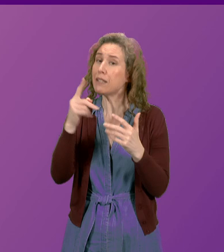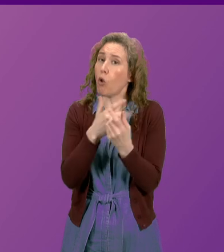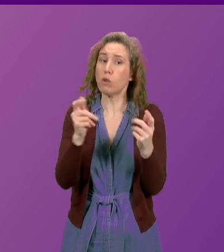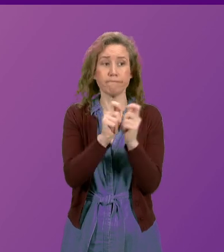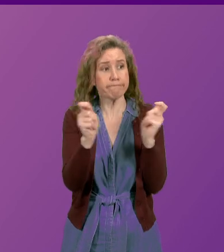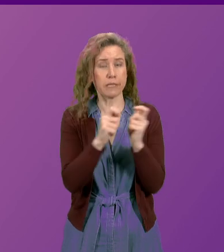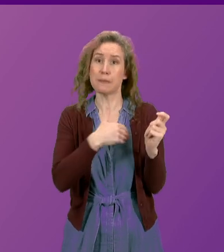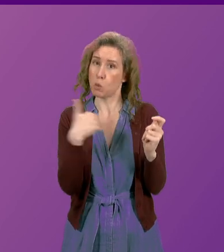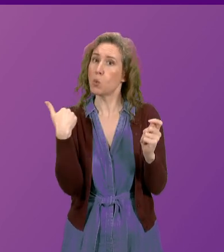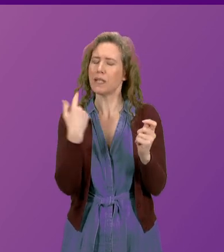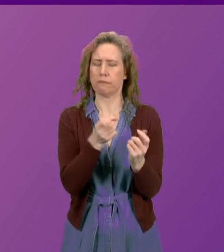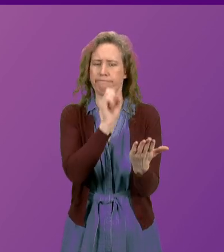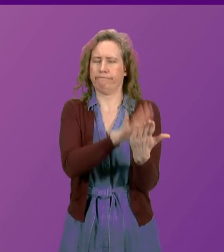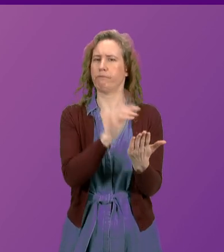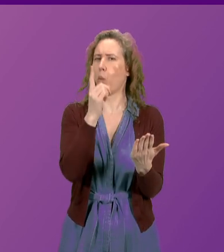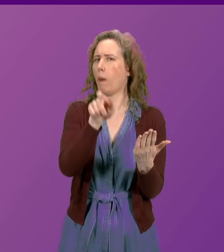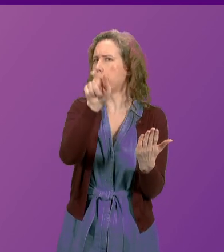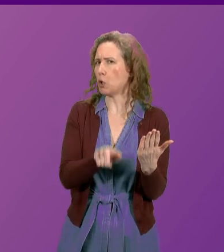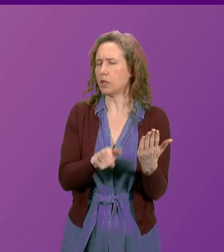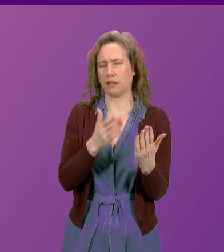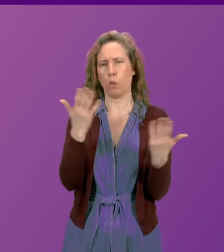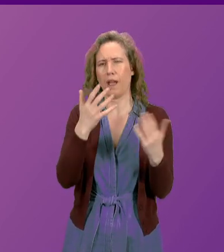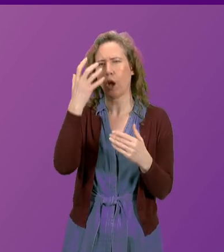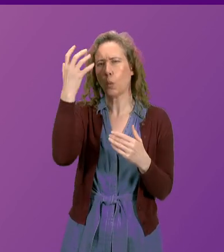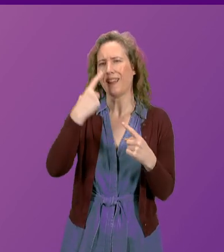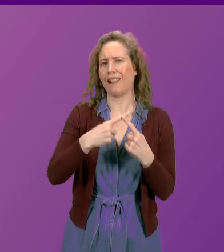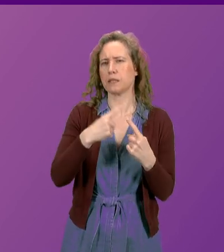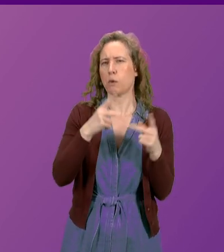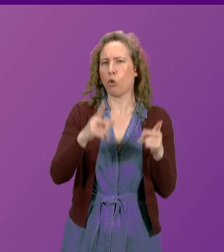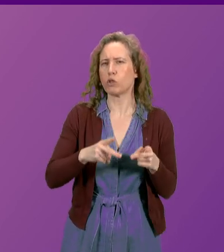morning of a particular case at the Queen Elizabeth university hospital—I